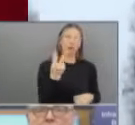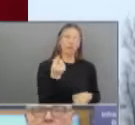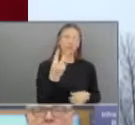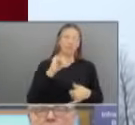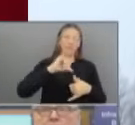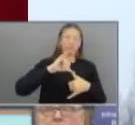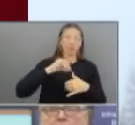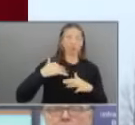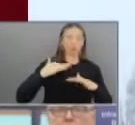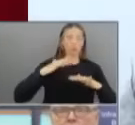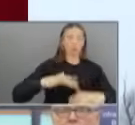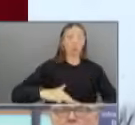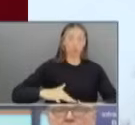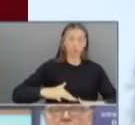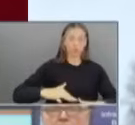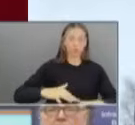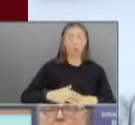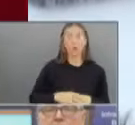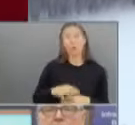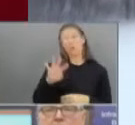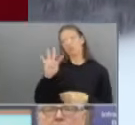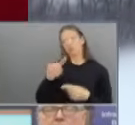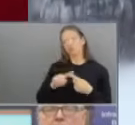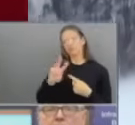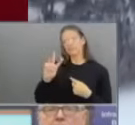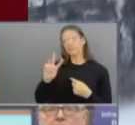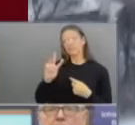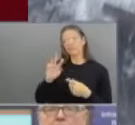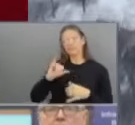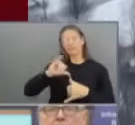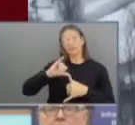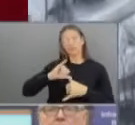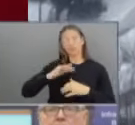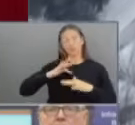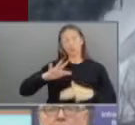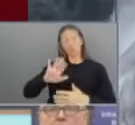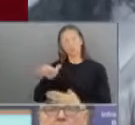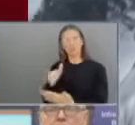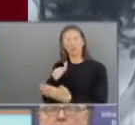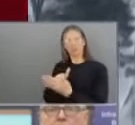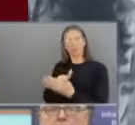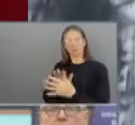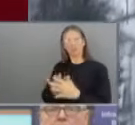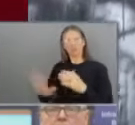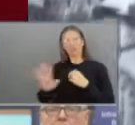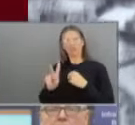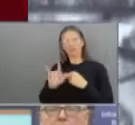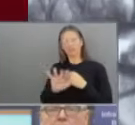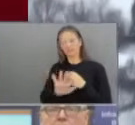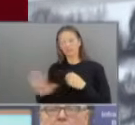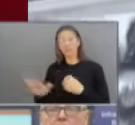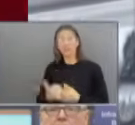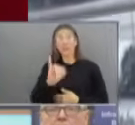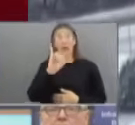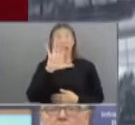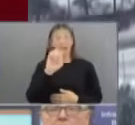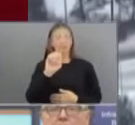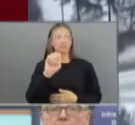AREAS IN NORTHERN KENTUCKY RECEIVED UP TO 12IN OF SNOW, WITH 4 TO 6IN HITTING MUCH OF CENTRAL KENTUCKY.